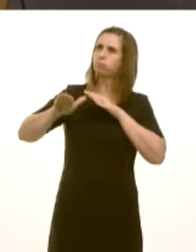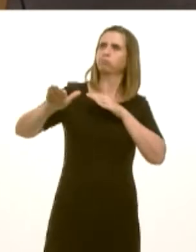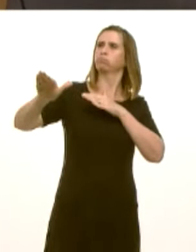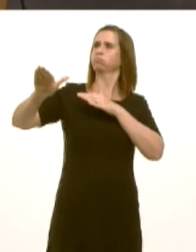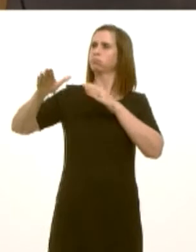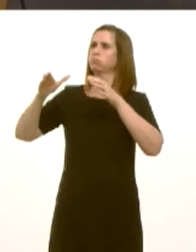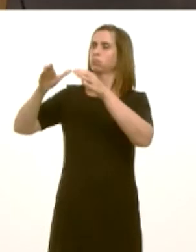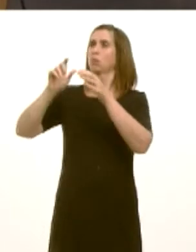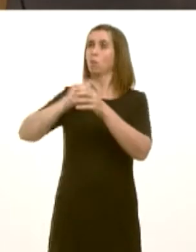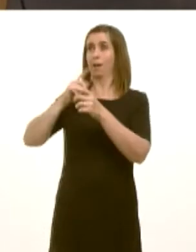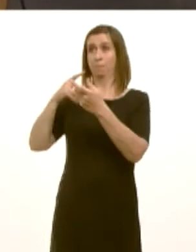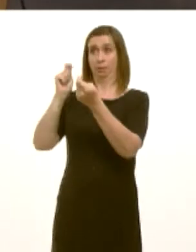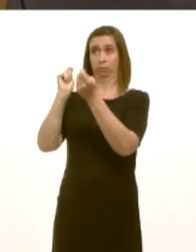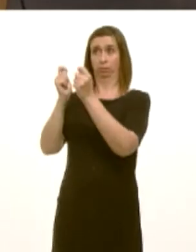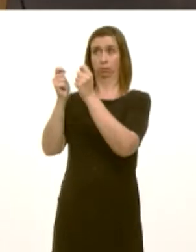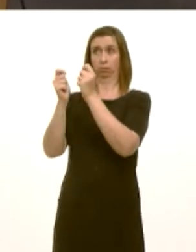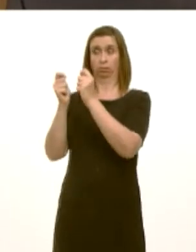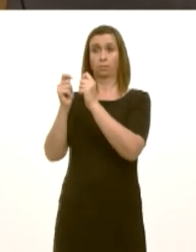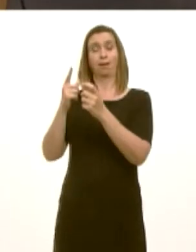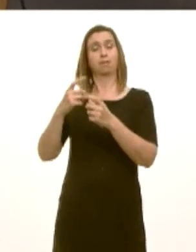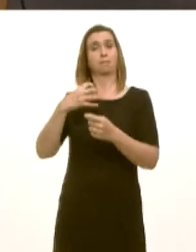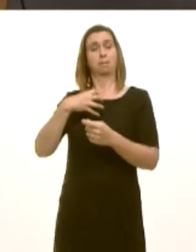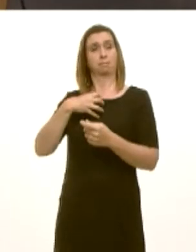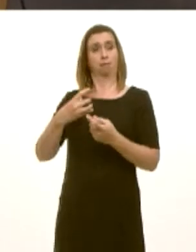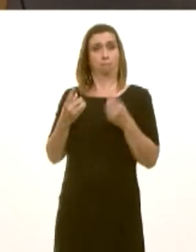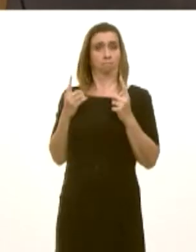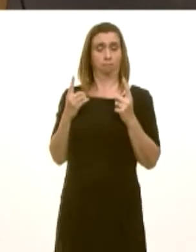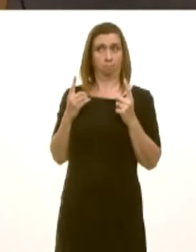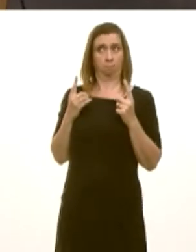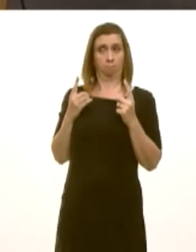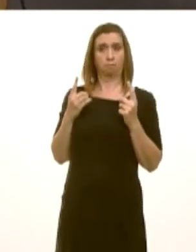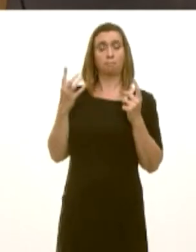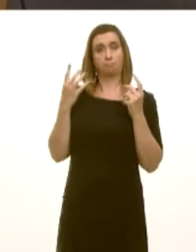the changes that have occurred and also the fact that Ministers hold the board to very close account.